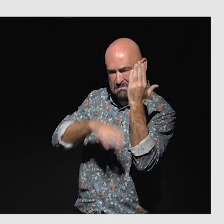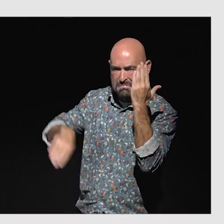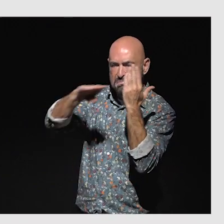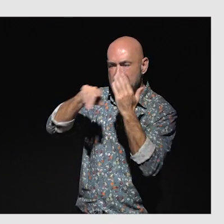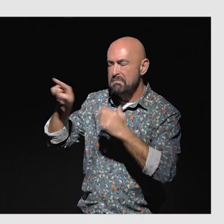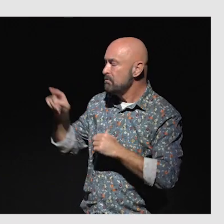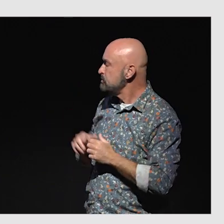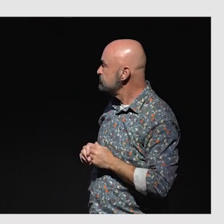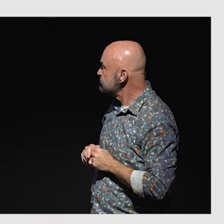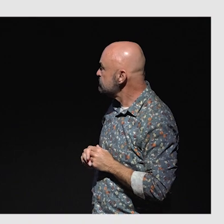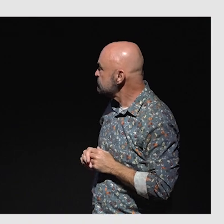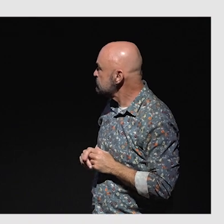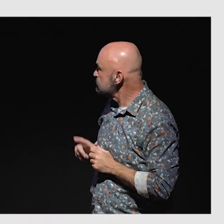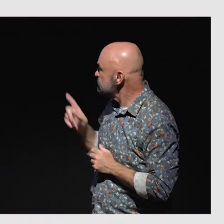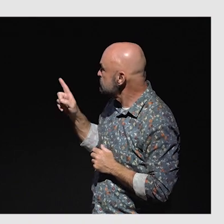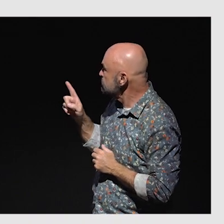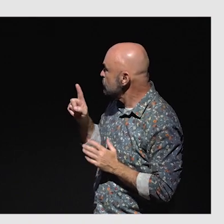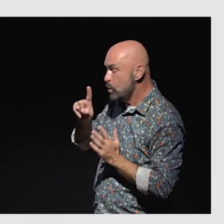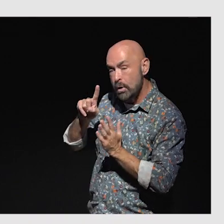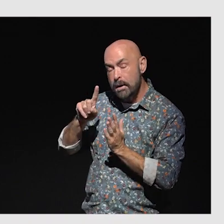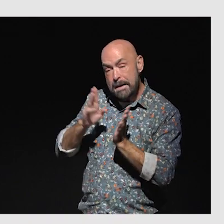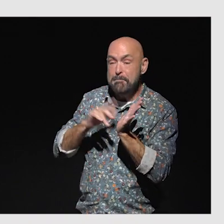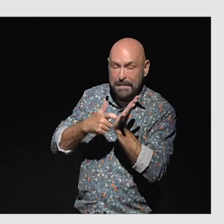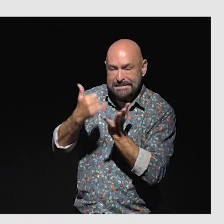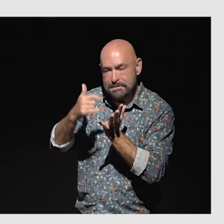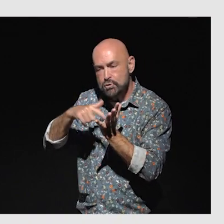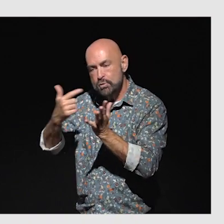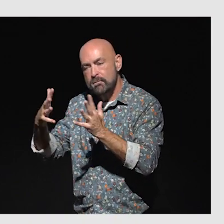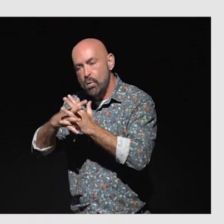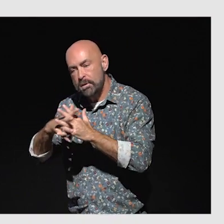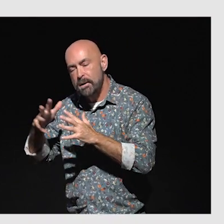And Mrs. Joseph Woodhead has married Mr. Comber.